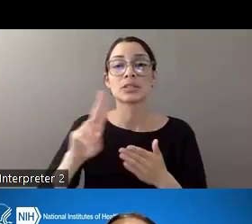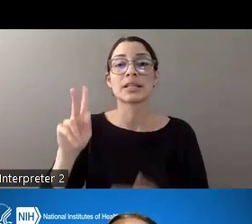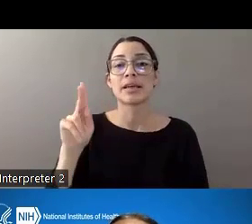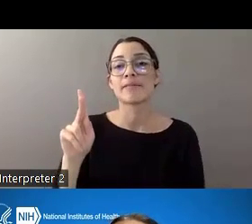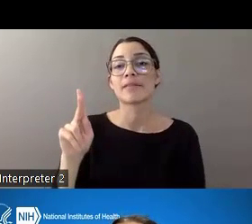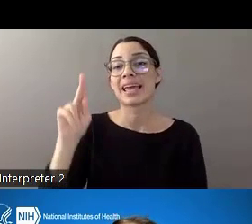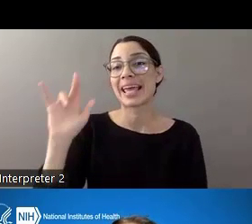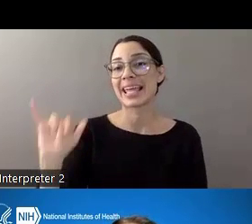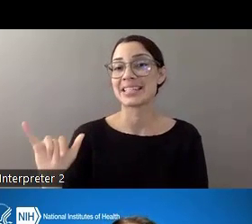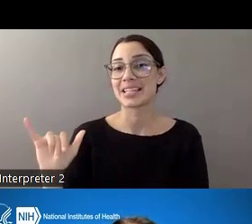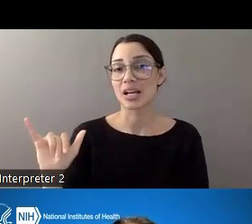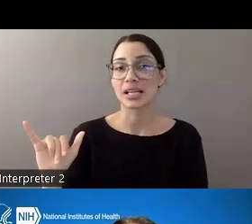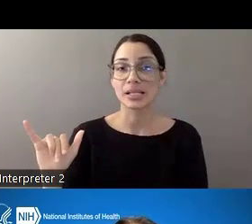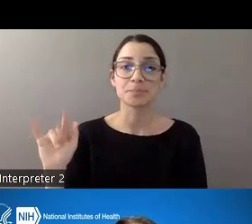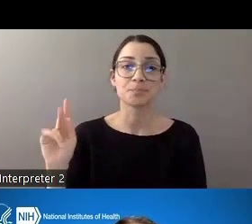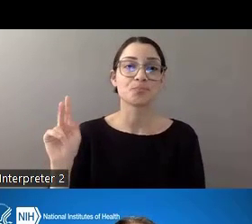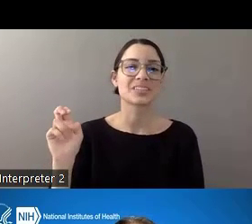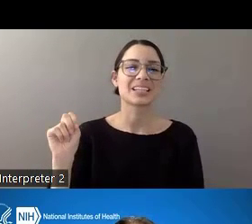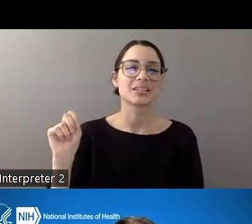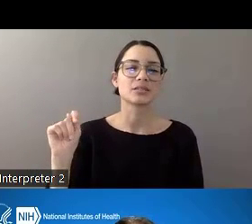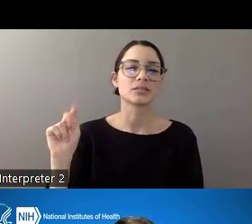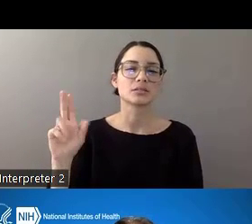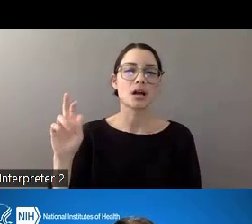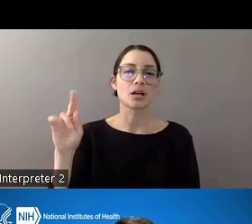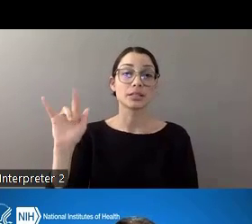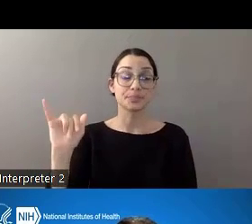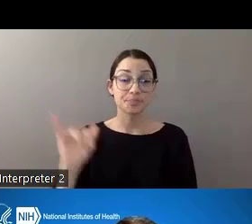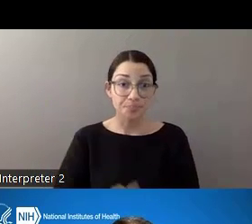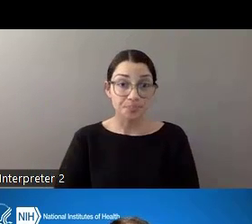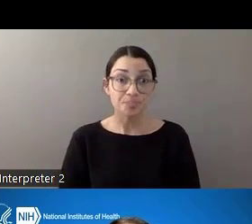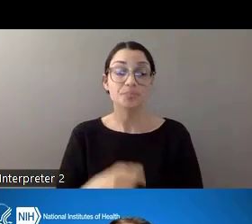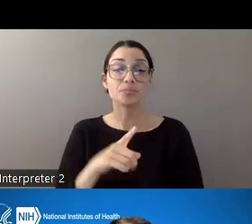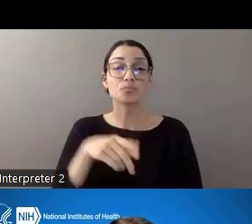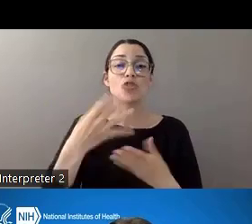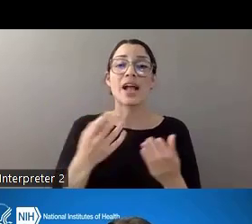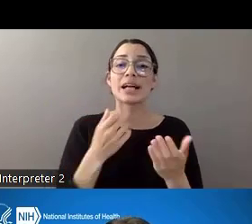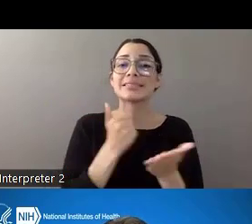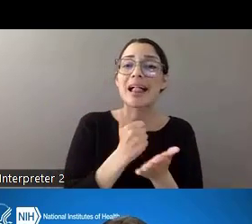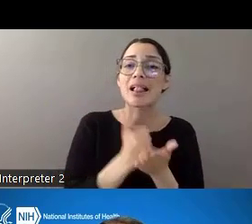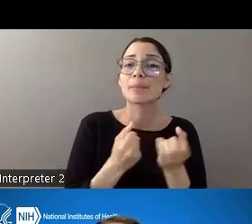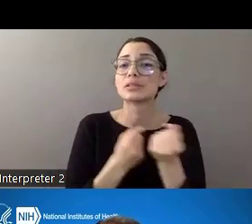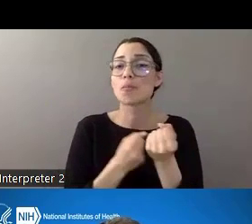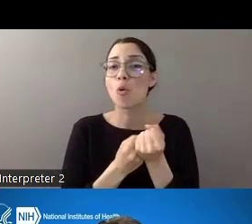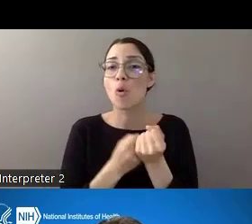It provides help and support for both faculty,